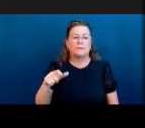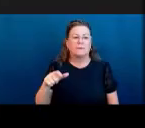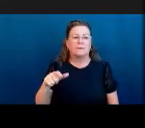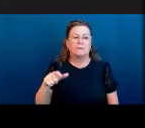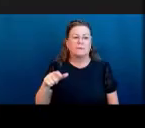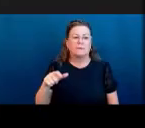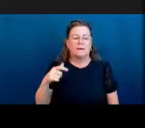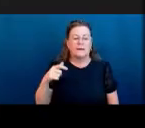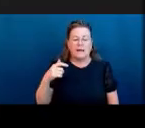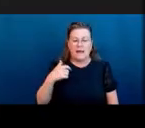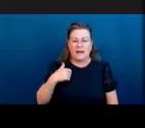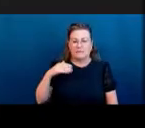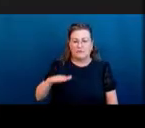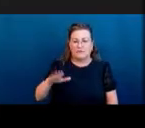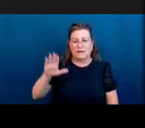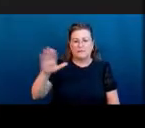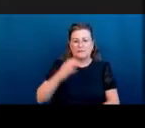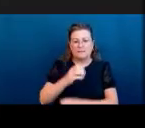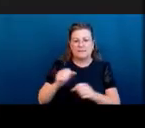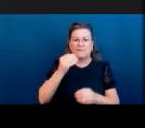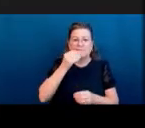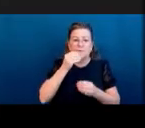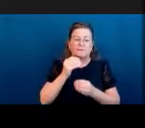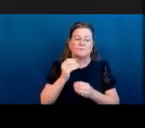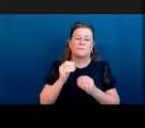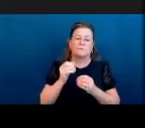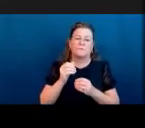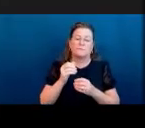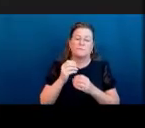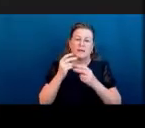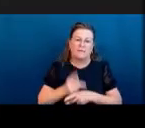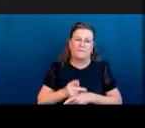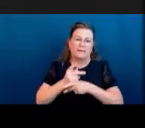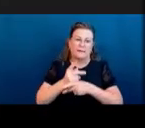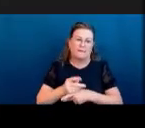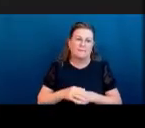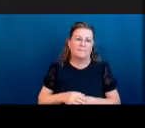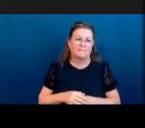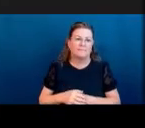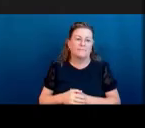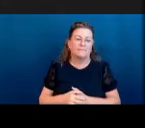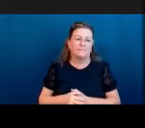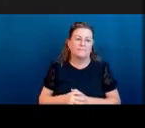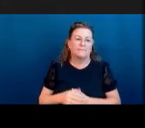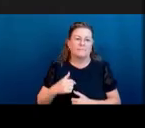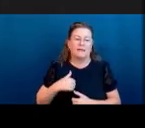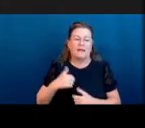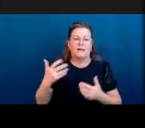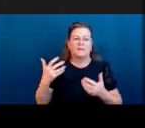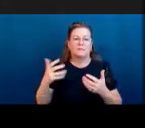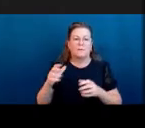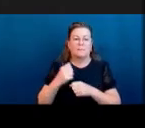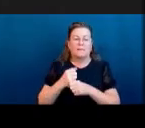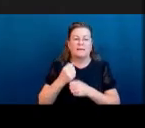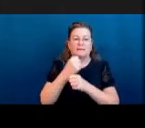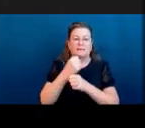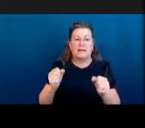a lot of care. I don't want to make a safe food unsafe. And so